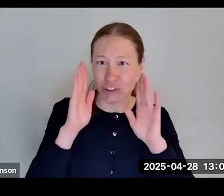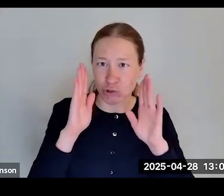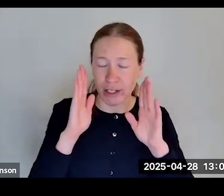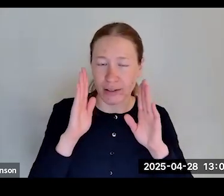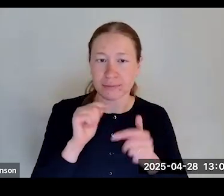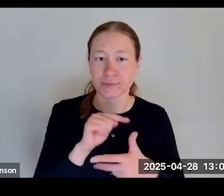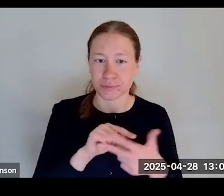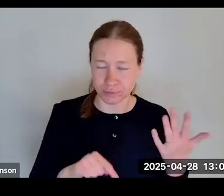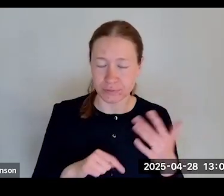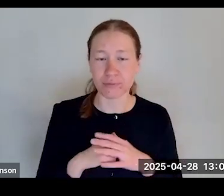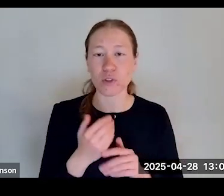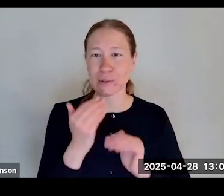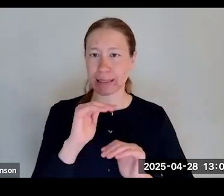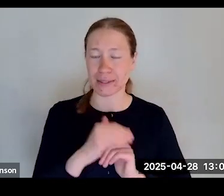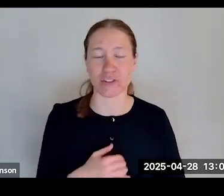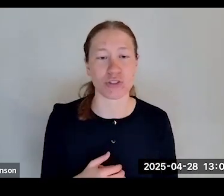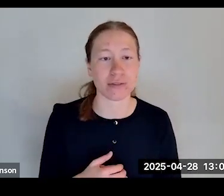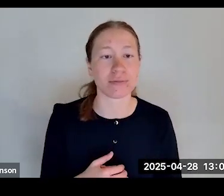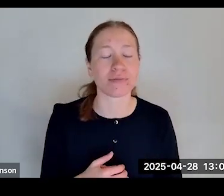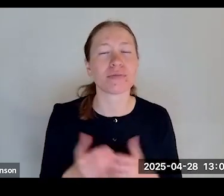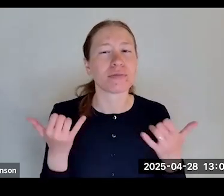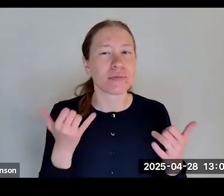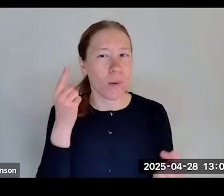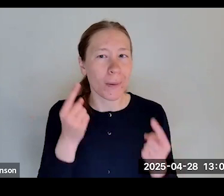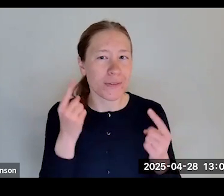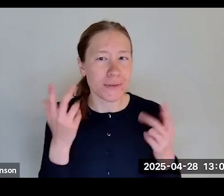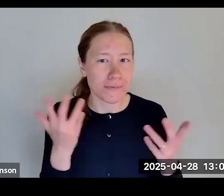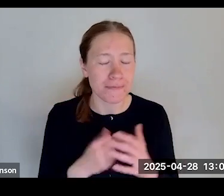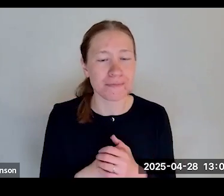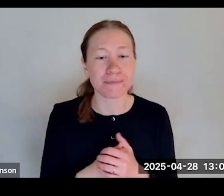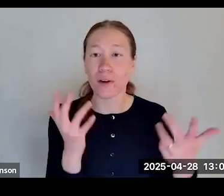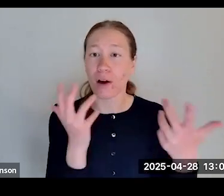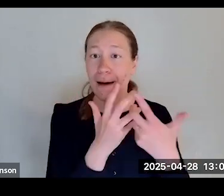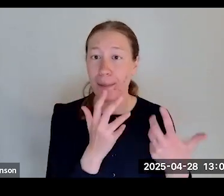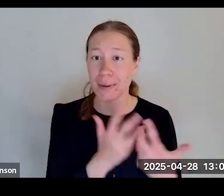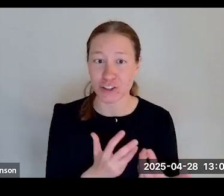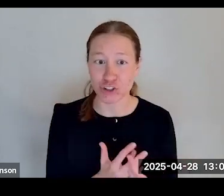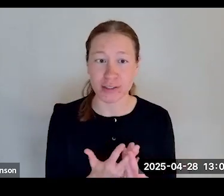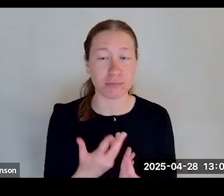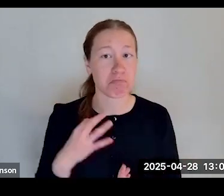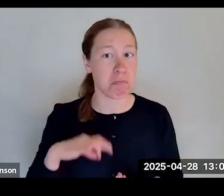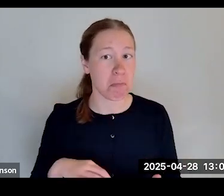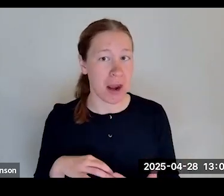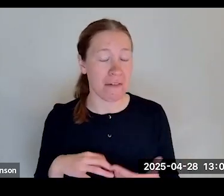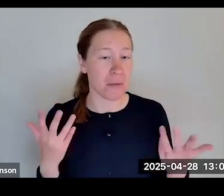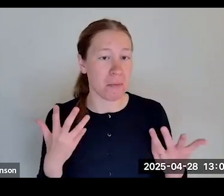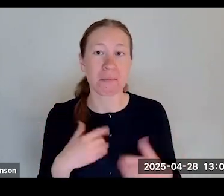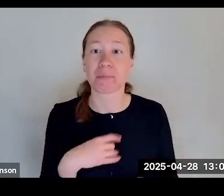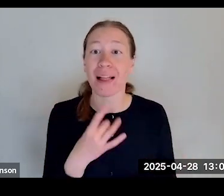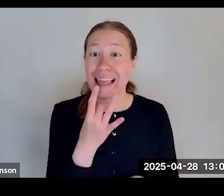So when considering those, some accommodations that may be useful are looking at ways to adjust that bright overhead lighting,